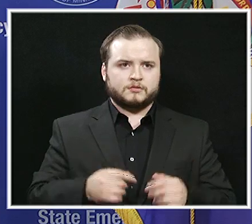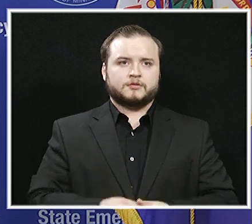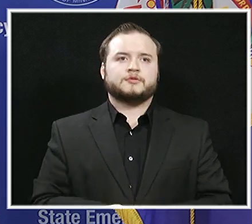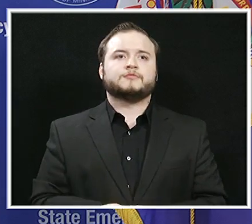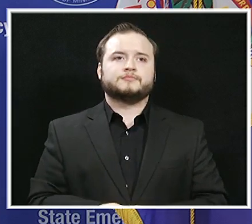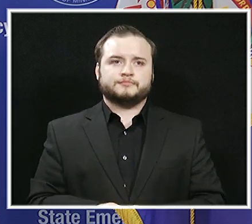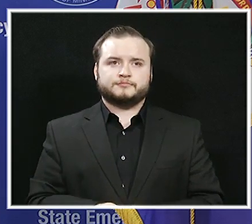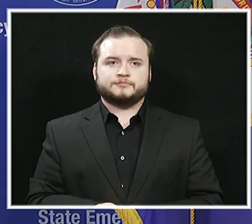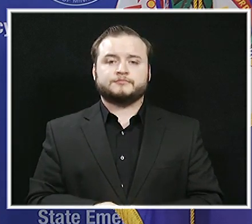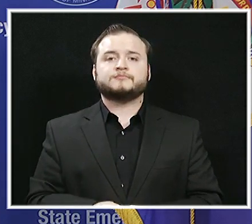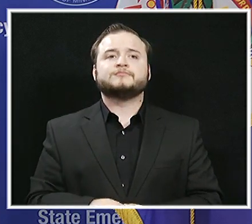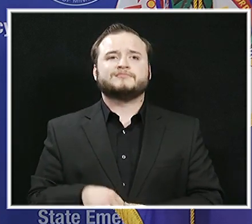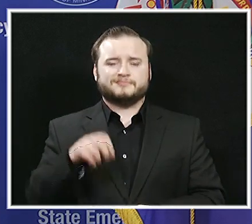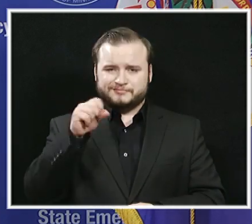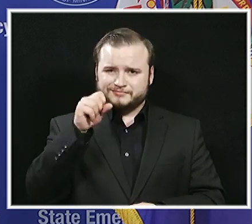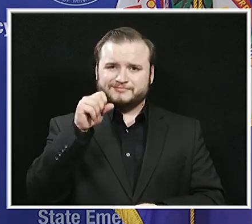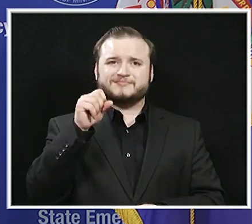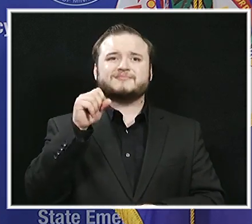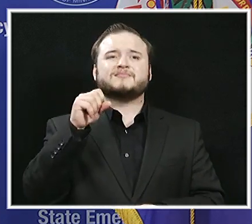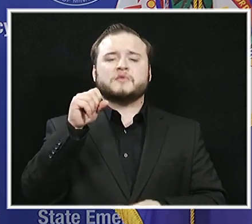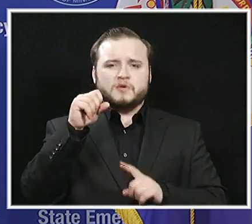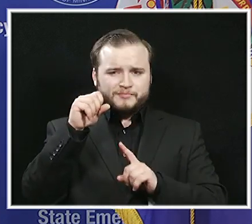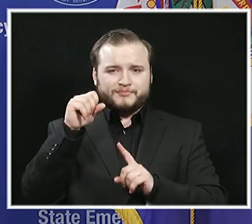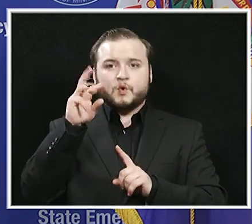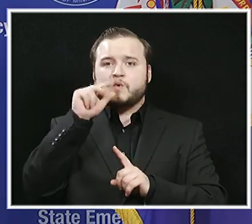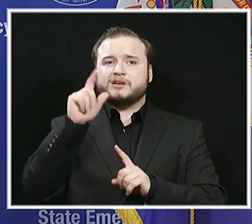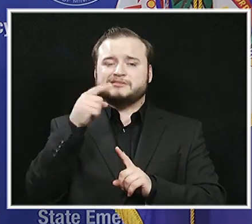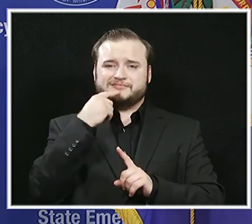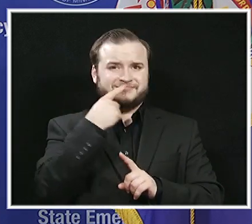Totally fair. There are totally fair.